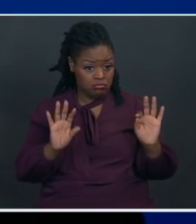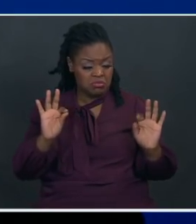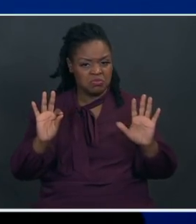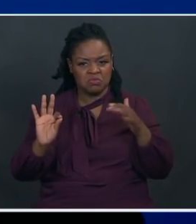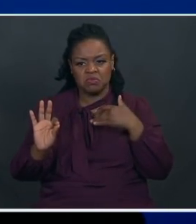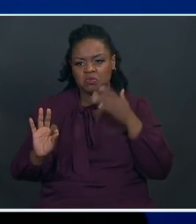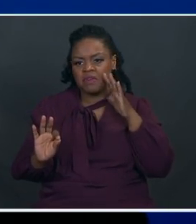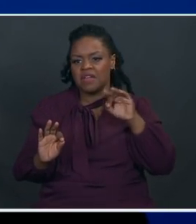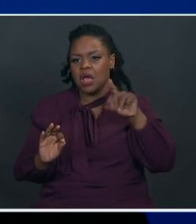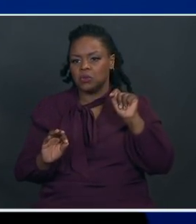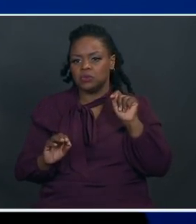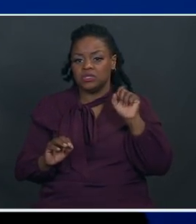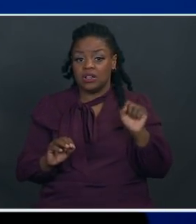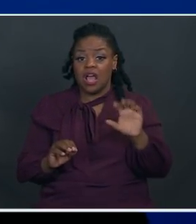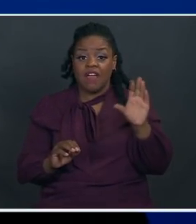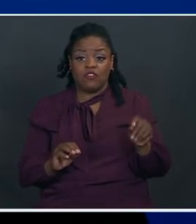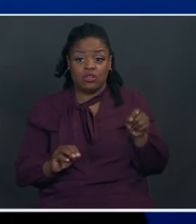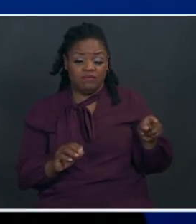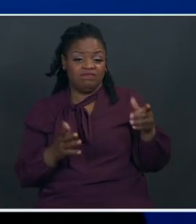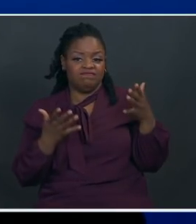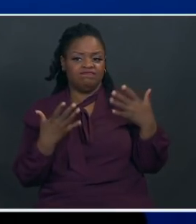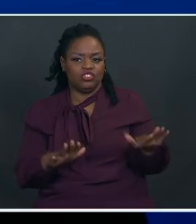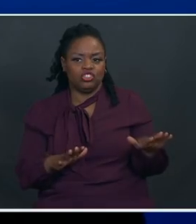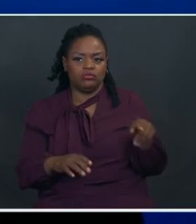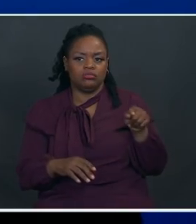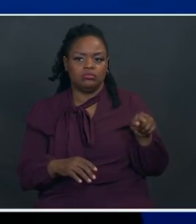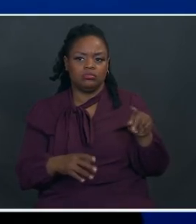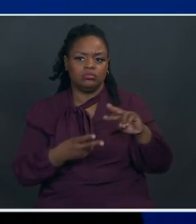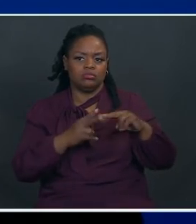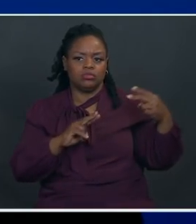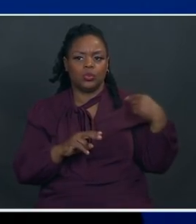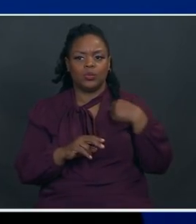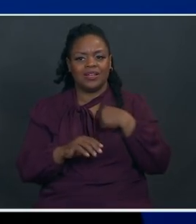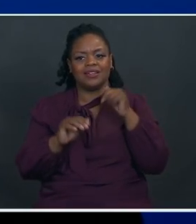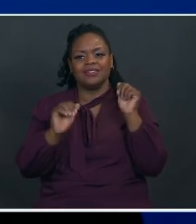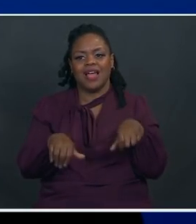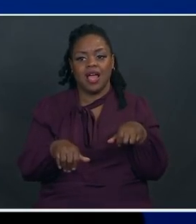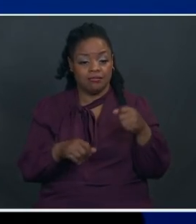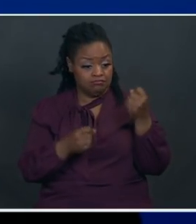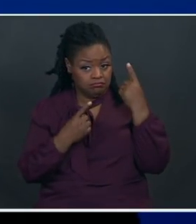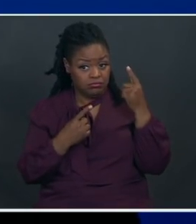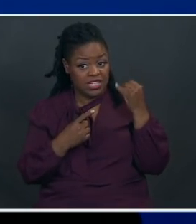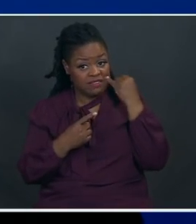to get a feel for the efficacy there. So, we'll have some comparative efficacy